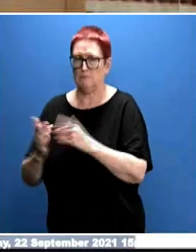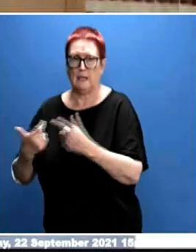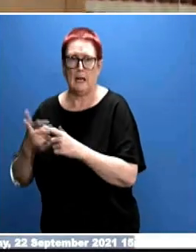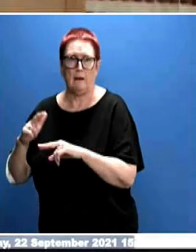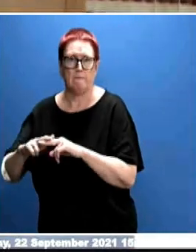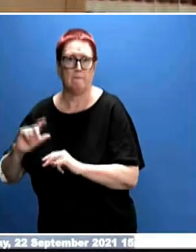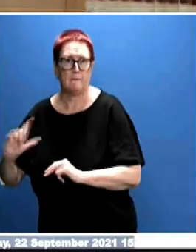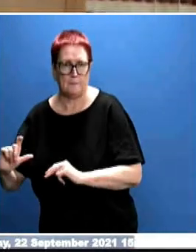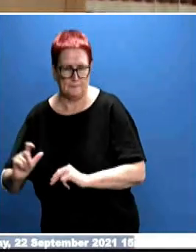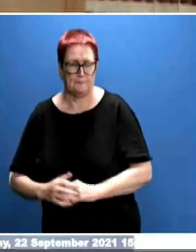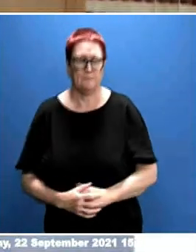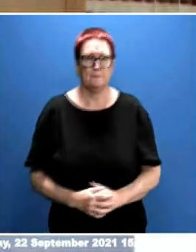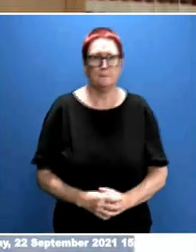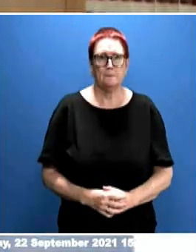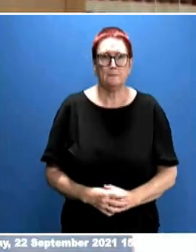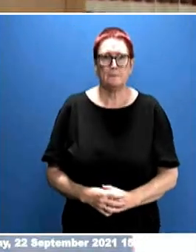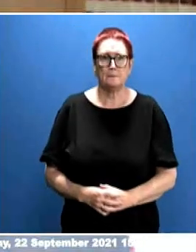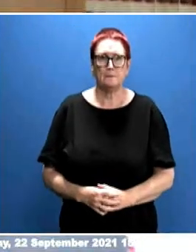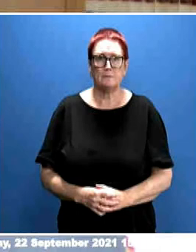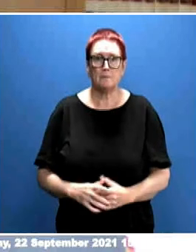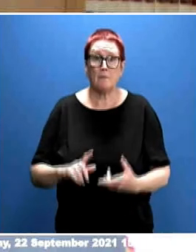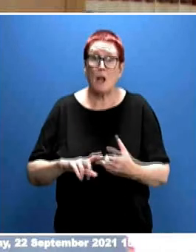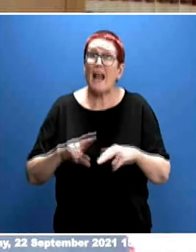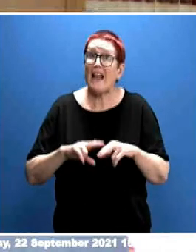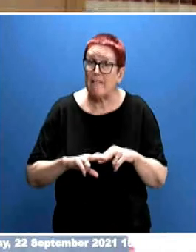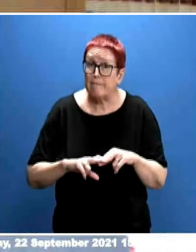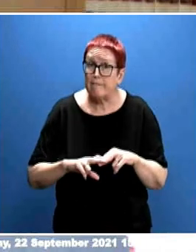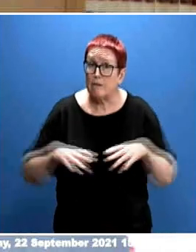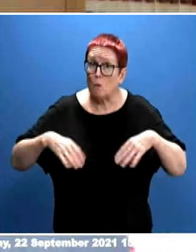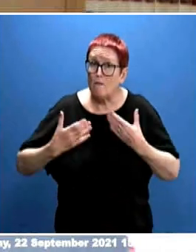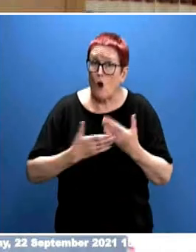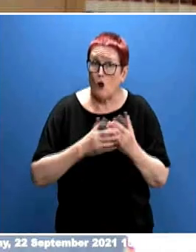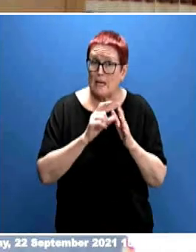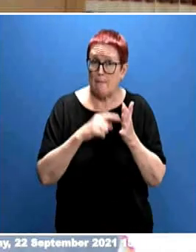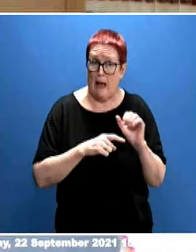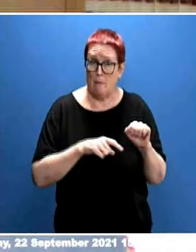And that is, if it's recorded on the Department's file? Yes.